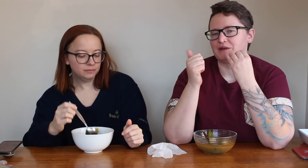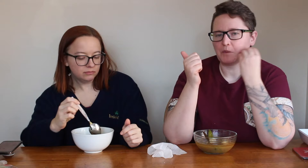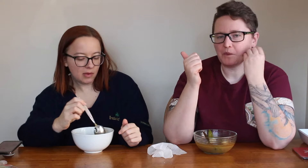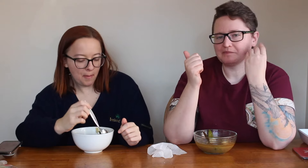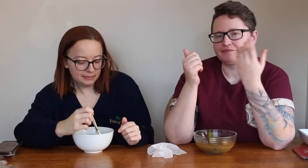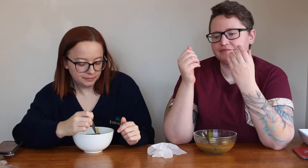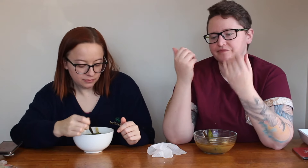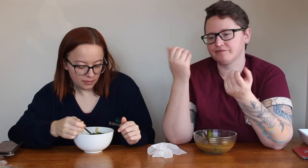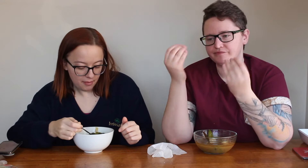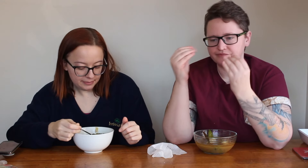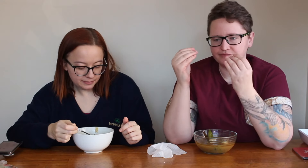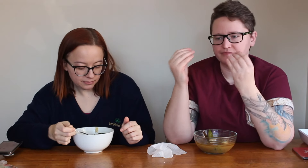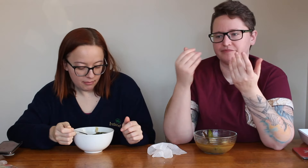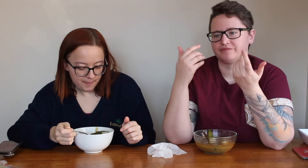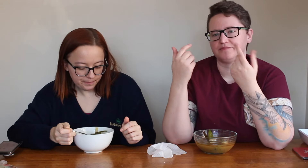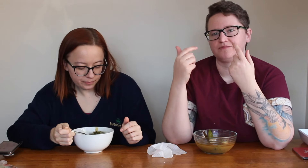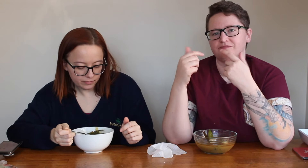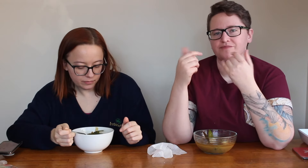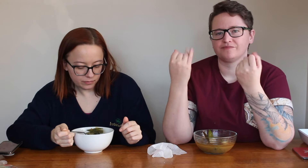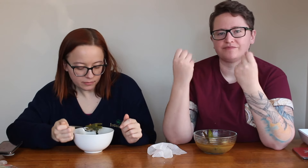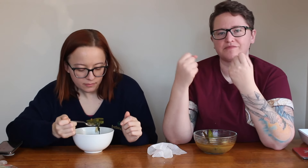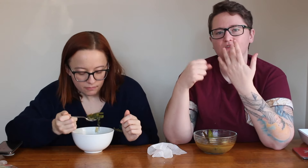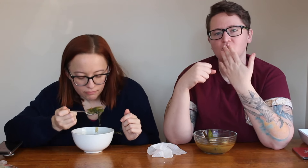Right now he's one. So nothing, he's too young. However.